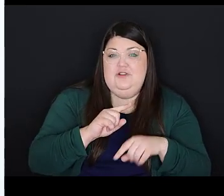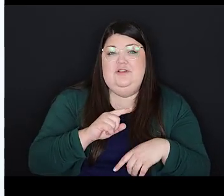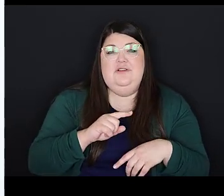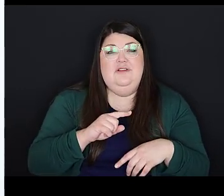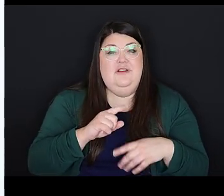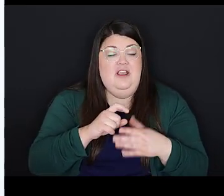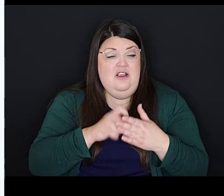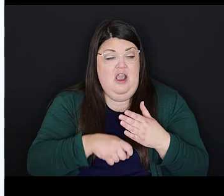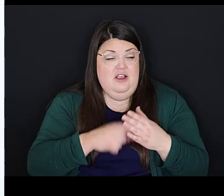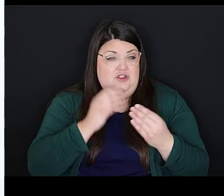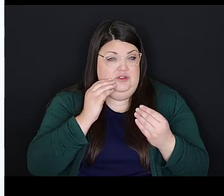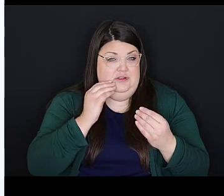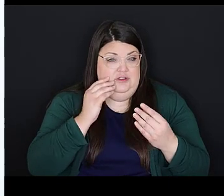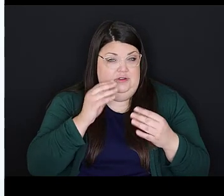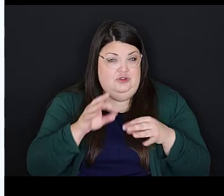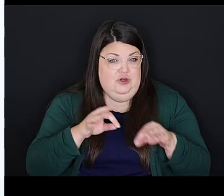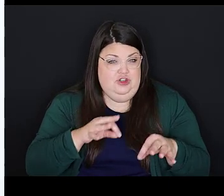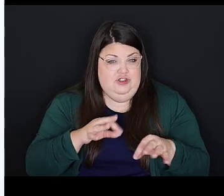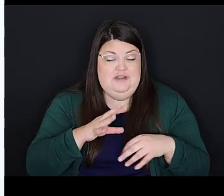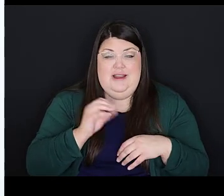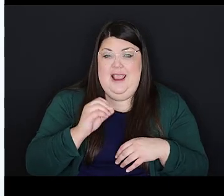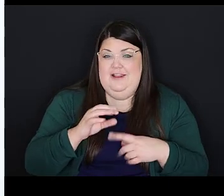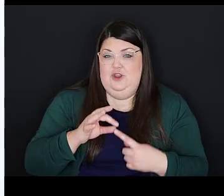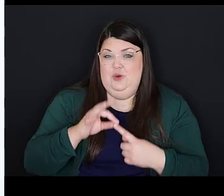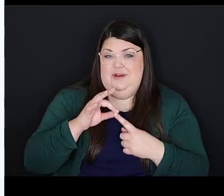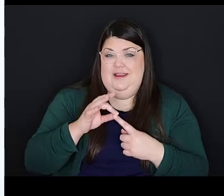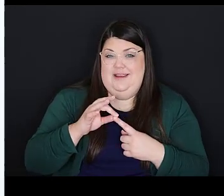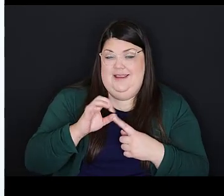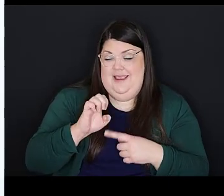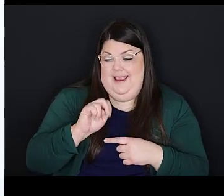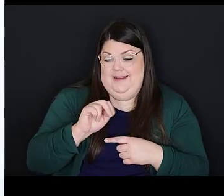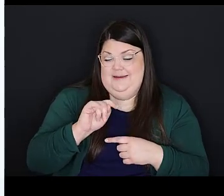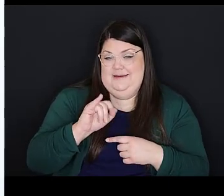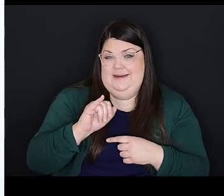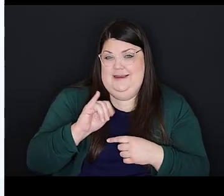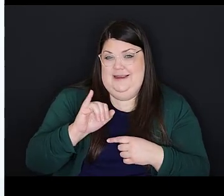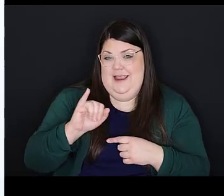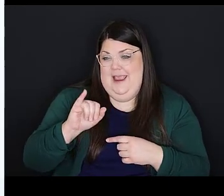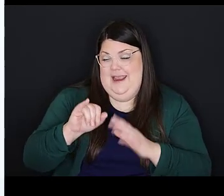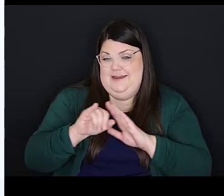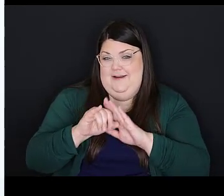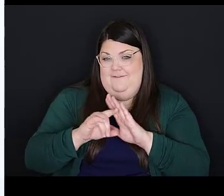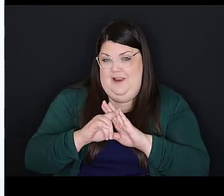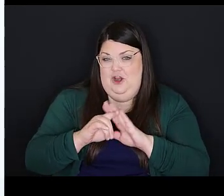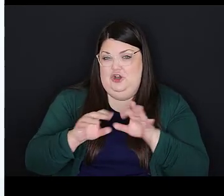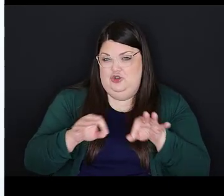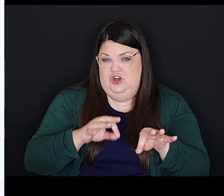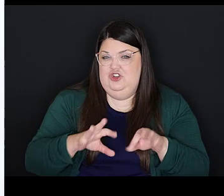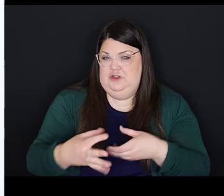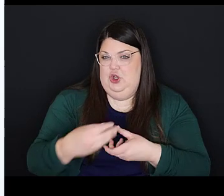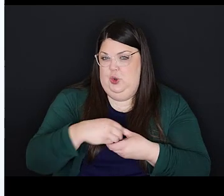instructions, and Unique Entity Identifier instructions are included in these pages.